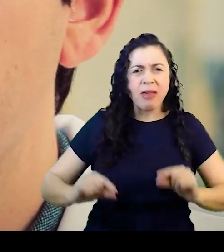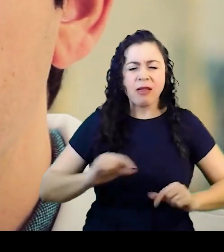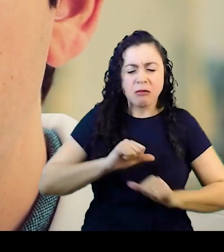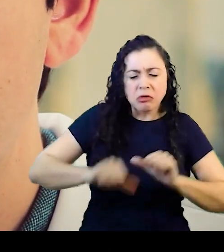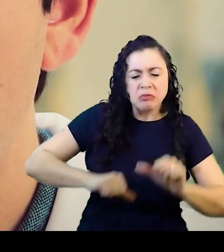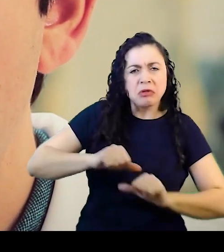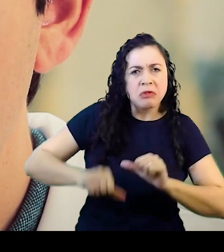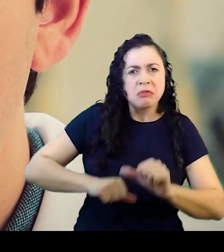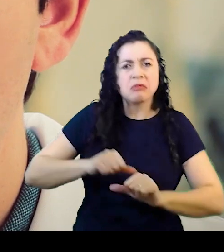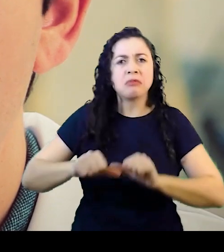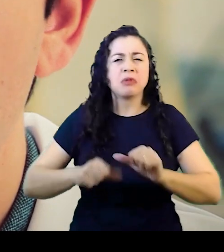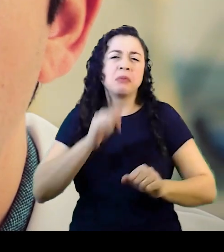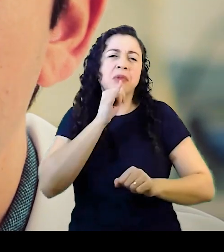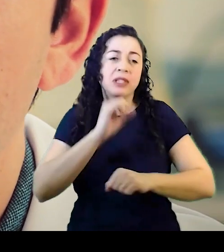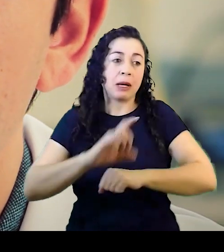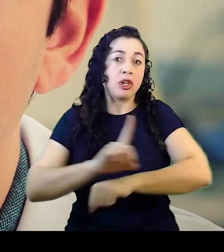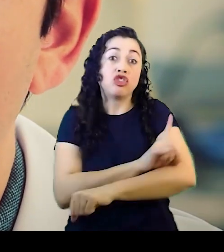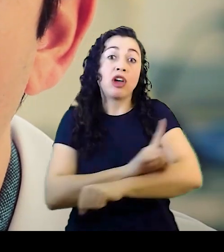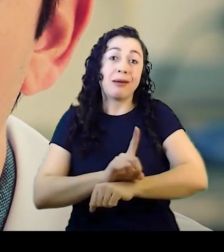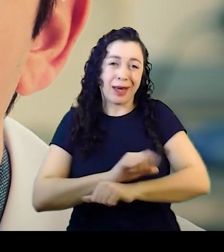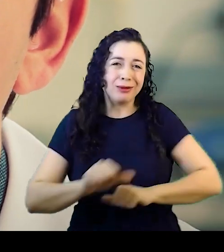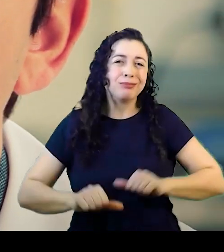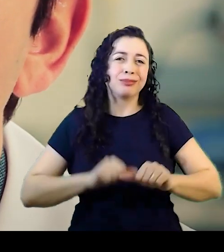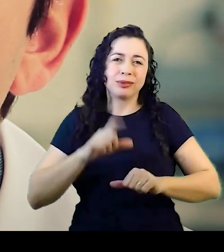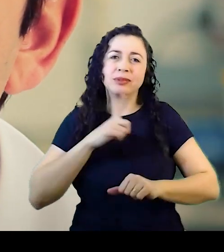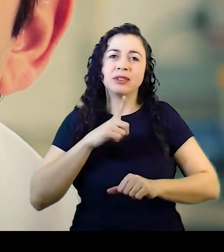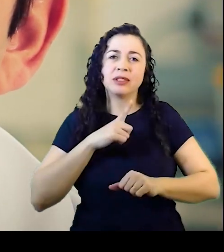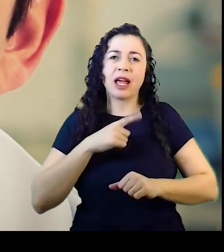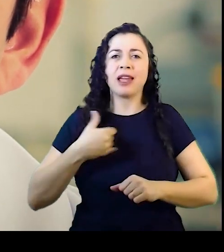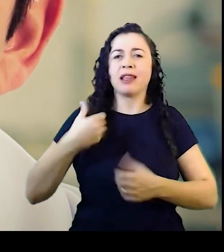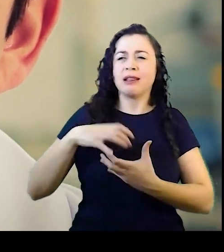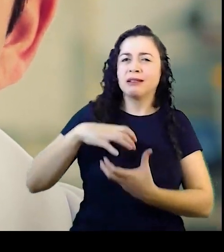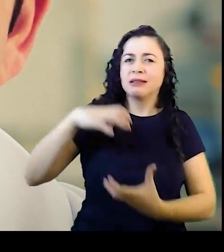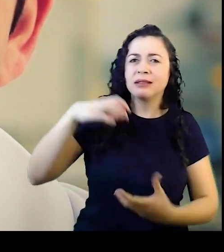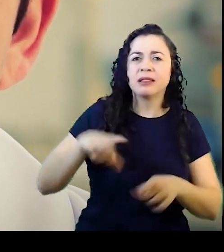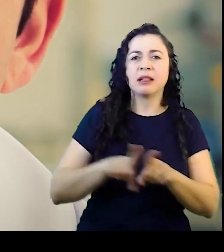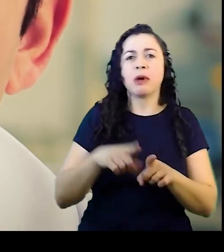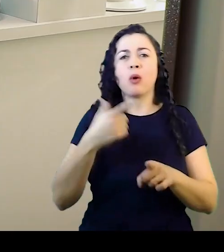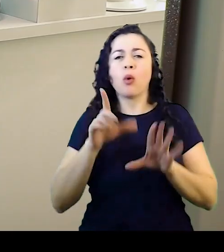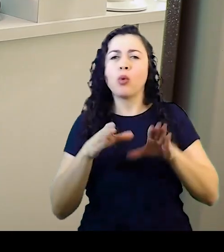diabetic patients, in elderly patients, in other conditions, are they